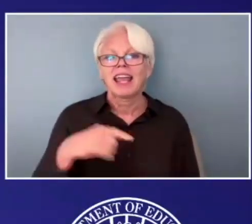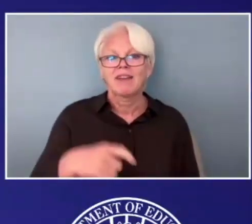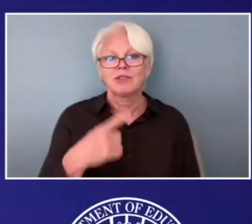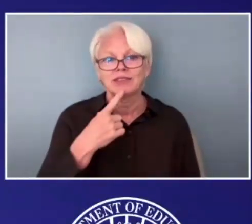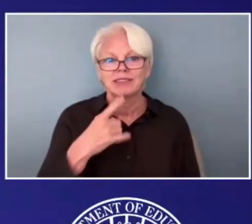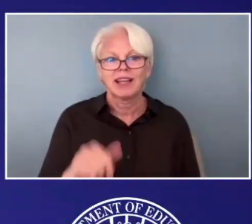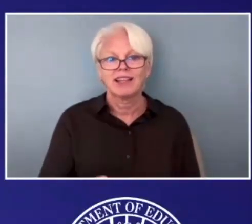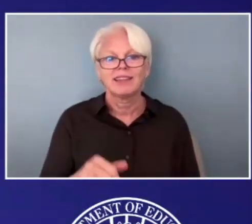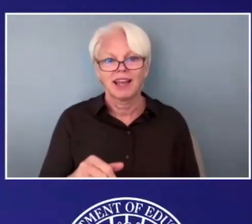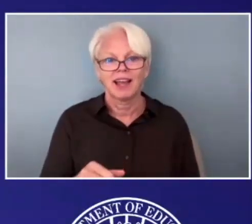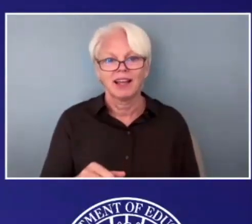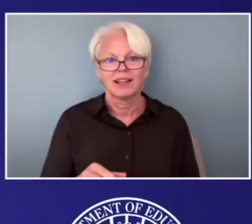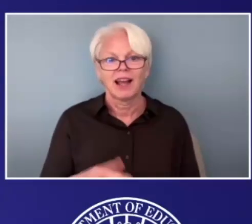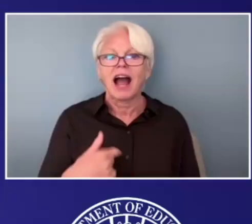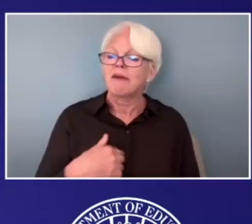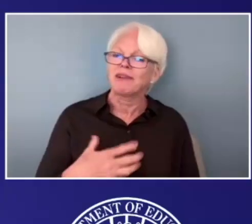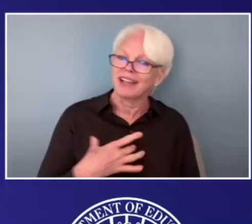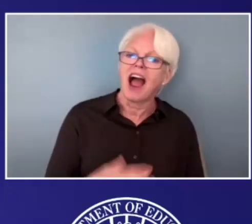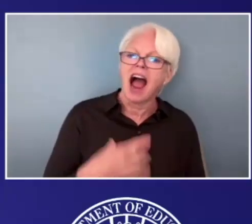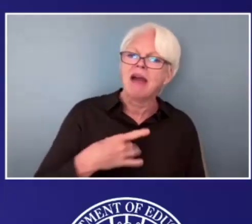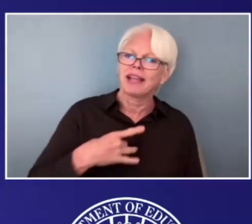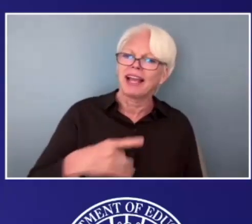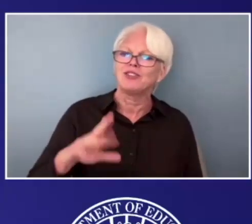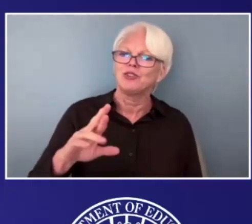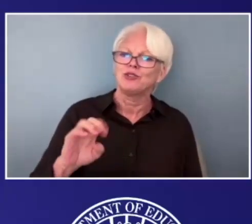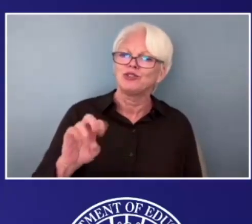back. I'd like to revise my thumb. That's great. Thank you.